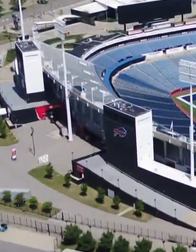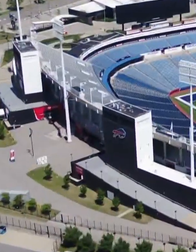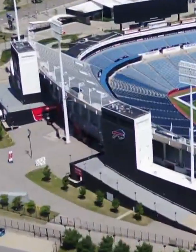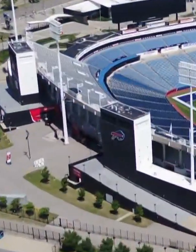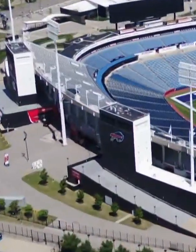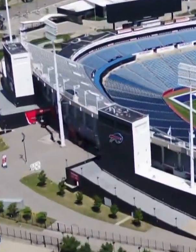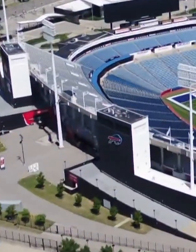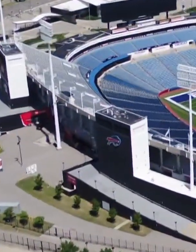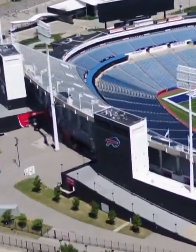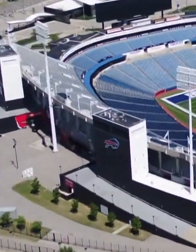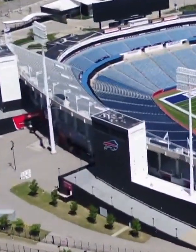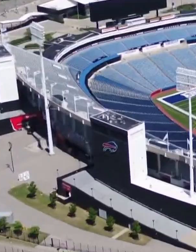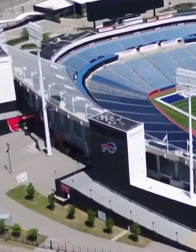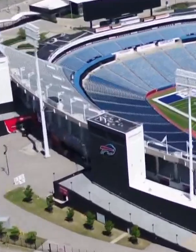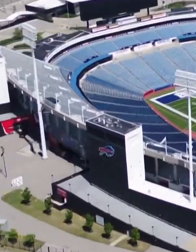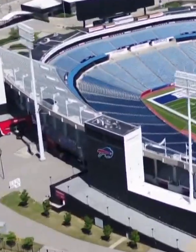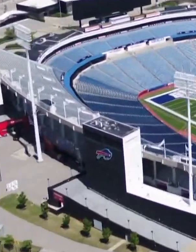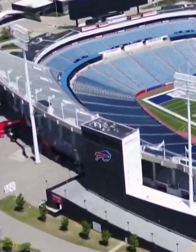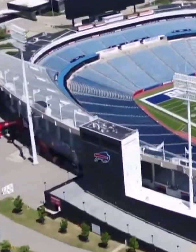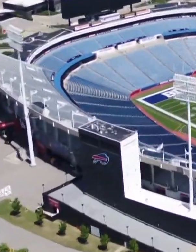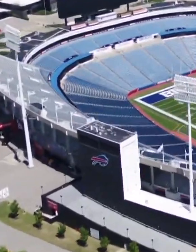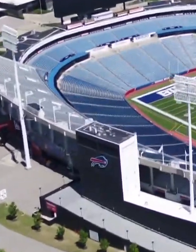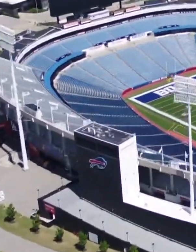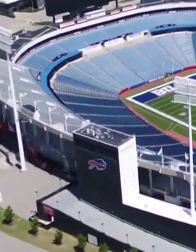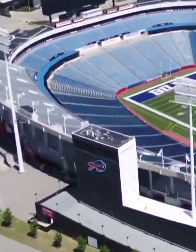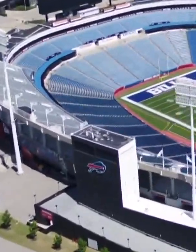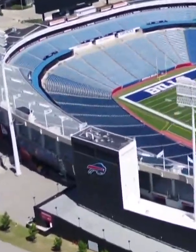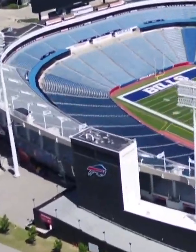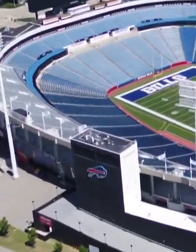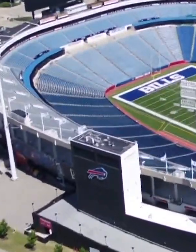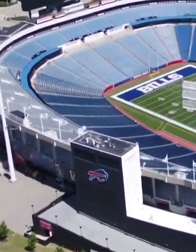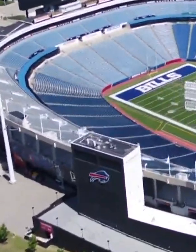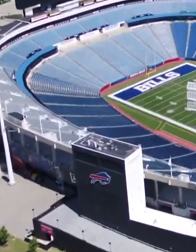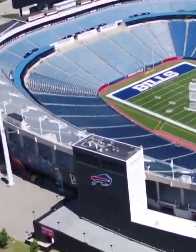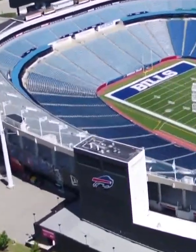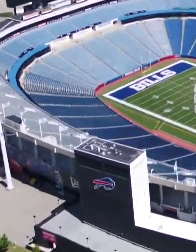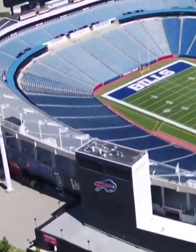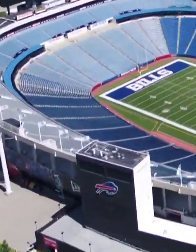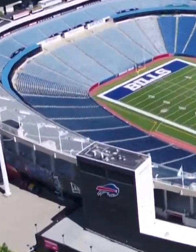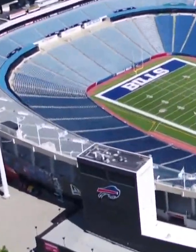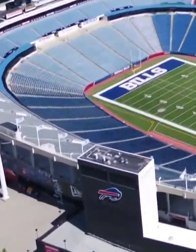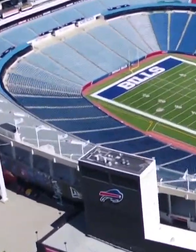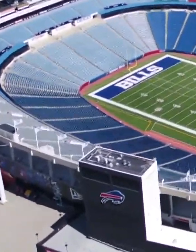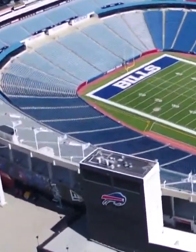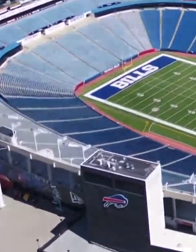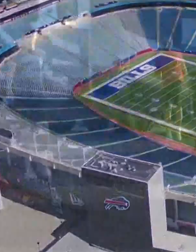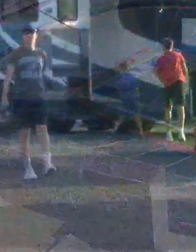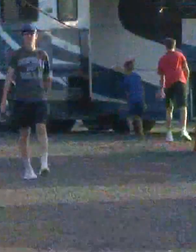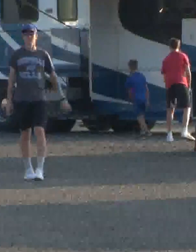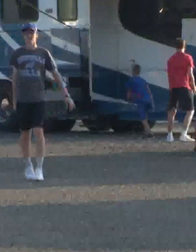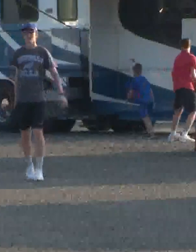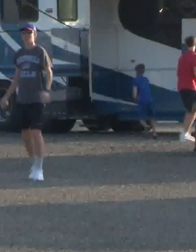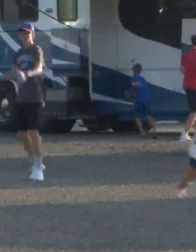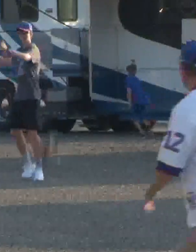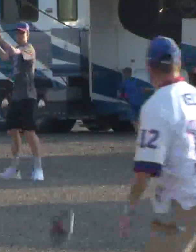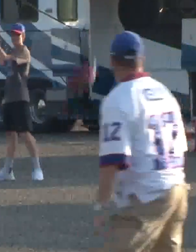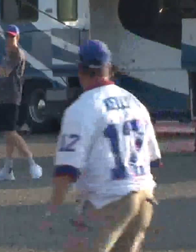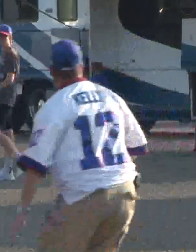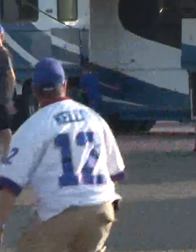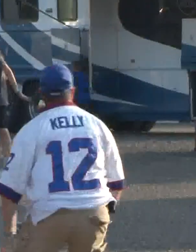THAT THEY JUST HAVE A FOOTBALL SEASON " THAT THEY JUST HAVE A FOOTBALL SEASON " ALTHOGUTHT THAT THEY JUST HAVE A FOOTBALL SEASON " ALTHOGUTHT EH FOOTBALL SEASON " ALTHOGUTHT EH FOOTBALL SEASON " ALTHOGUTHT EH COUNTY FOOTBALL SEASON " ALTHOGUTHT EH COUNTY EXECUTIVE ALTHOGUTHT EH COUNTY EXECUTIVE ALTHOGUTHT EH COUNTY EXECUTIVE SEEMS ALTHOGUTHT EH COUNTY EXECUTIVE SEEMS CONVINCED ALTHOGUTHT EH COUNTY EXECUTIVE SEEMS CONVINCED IT COUNTY EXECUTIVE SEEMS CONVINCED IT COUNTY EXECUTIVE SEEMS CONVINCED IT WILL COUNTY EXECUTIVE SEEMS CONVINCED IT WILL BE COUNTY EXECUTIVE SEEMS CONVINCED IT WILL BE WITHOUT COUNTY EXECUTIVE SEEMS CONVINCED IT WILL BE WITHOUT FANS SEEMS CONVINCED IT WILL BE WITHOUT FANS SEEMS CONVINCED IT WILL BE WITHOUT FANS IN SEEMS CONVINCED IT WILL BE WITHOUT FANS IN THE SEEMS CONVINCED IT WILL BE WITHOUT FANS IN THE STANDS. WILL BE WITHOUT FANS IN THE STANDS. WILL BE WITHOUT FANS IN THE STANDS. AS WILL BE WITHOUT FANS IN THE STANDS. AS THE WILL BE WITHOUT FANS IN THE STANDS. AS THE TOWN WILL BE WITHOUT FANS IN THE STANDS. AS THE TOWN OF IN THE STANDS. AS THE TOWN OF IN THE STANDS. AS THE TOWN OF ORCHARD IN THE STANDS. AS THE TOWN OF ORCHARD PARK AS THE TOWN OF ORCHARD PARK AS THE TOWN OF ORCHARD PARK CONTEMPLATES ORCHARD PARK CONTEMPLATES ORCHARD PARK CONTEMPLATES WHETHER ORCHARD PARK CONTEMPLATES WHETHER TO ORCHARD PARK CONTEMPLATES WHETHER TO ALLOW CONTEMPLATES WHETHER TO ALLOW CONTEMPLATES WHETHER TO ALLOW TAILGATING CONTEMPLATES WHETHER TO ALLOW TAILGATING AT